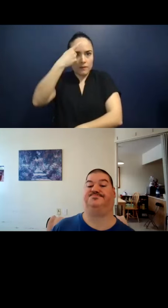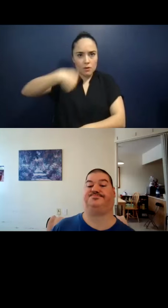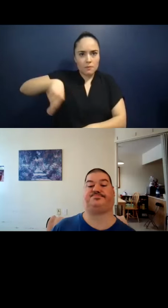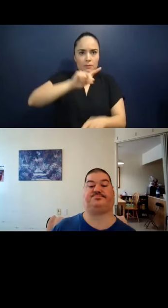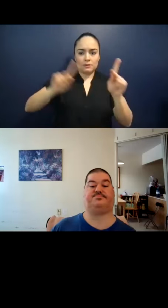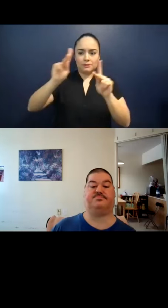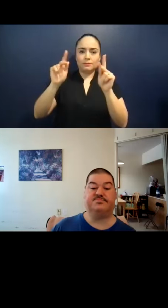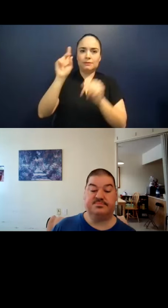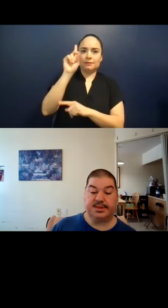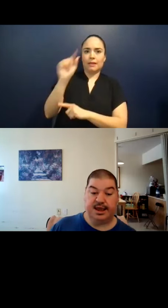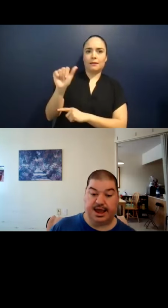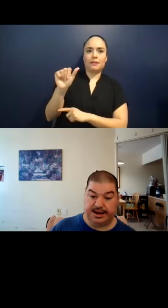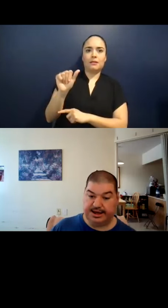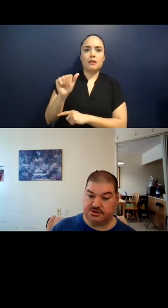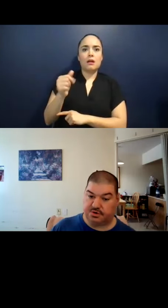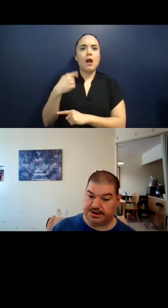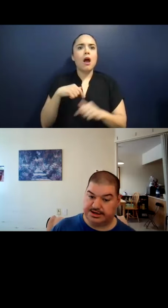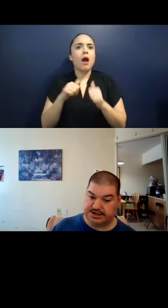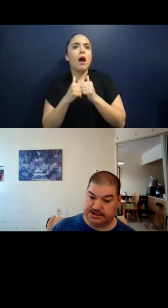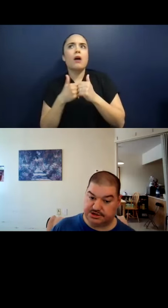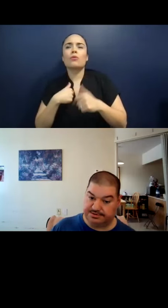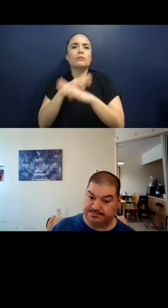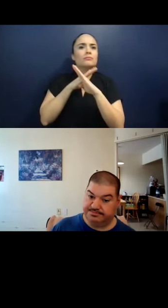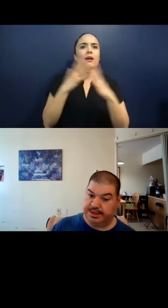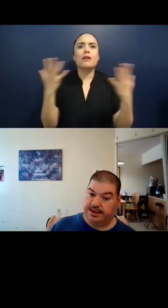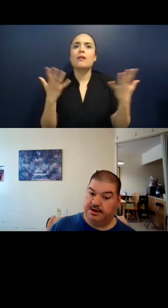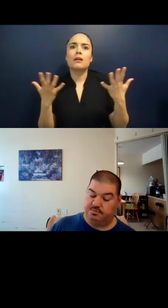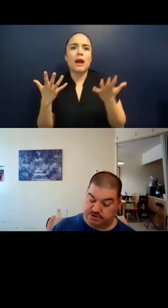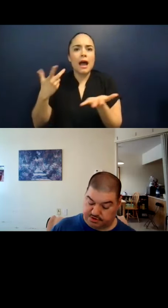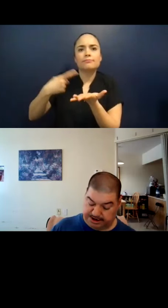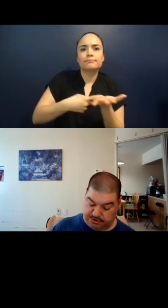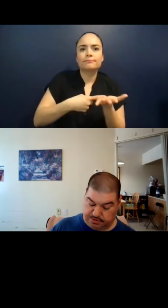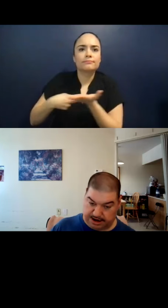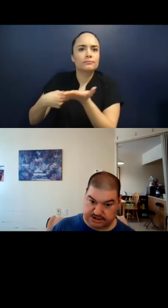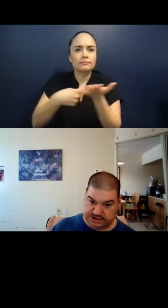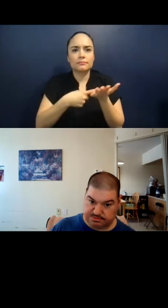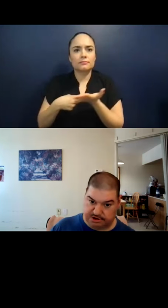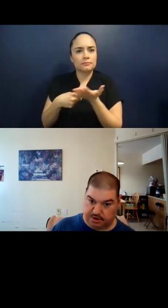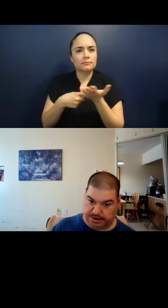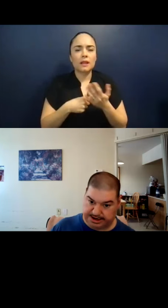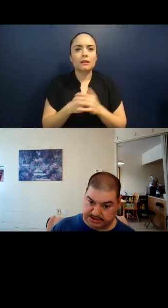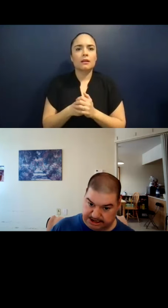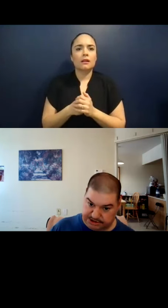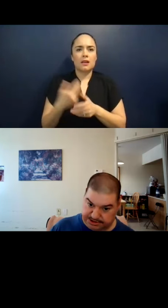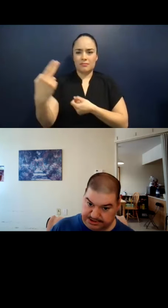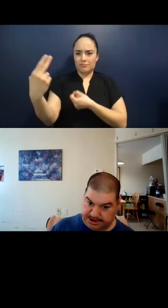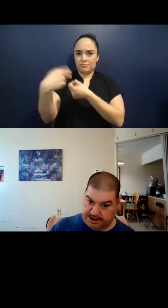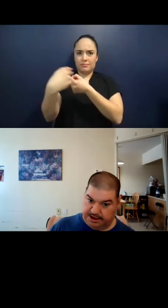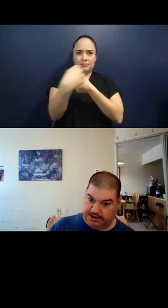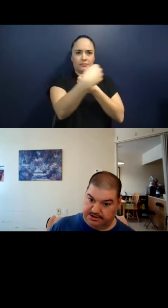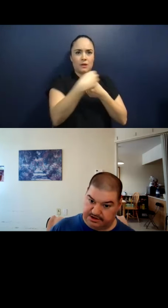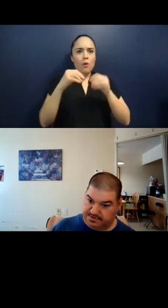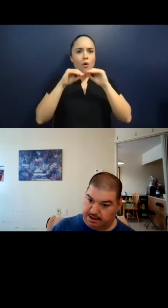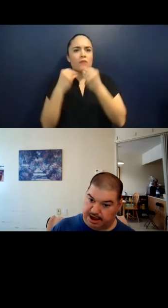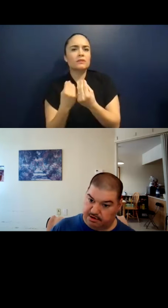by people with disabilities for people with disabilities . We will work together to identify the barriers to vaccines for people with disabilities and each